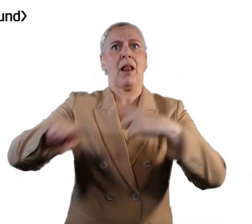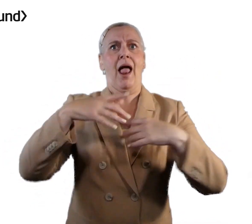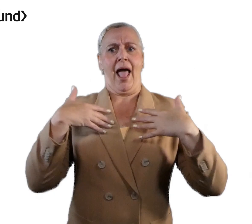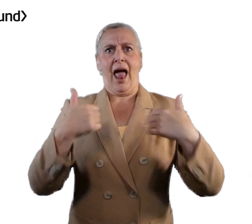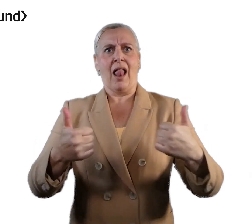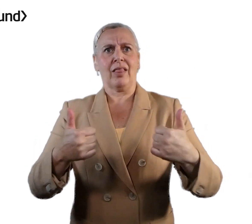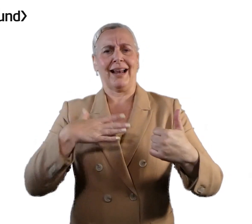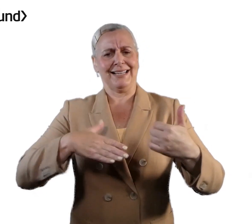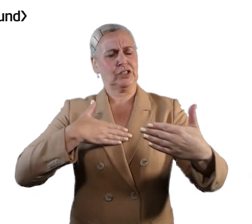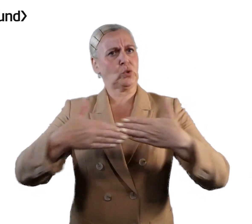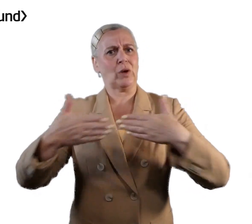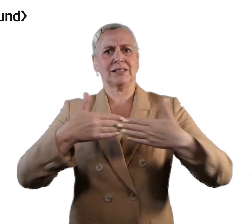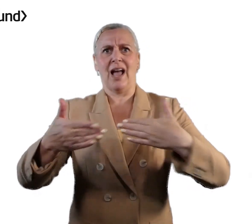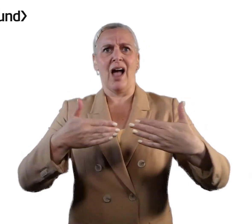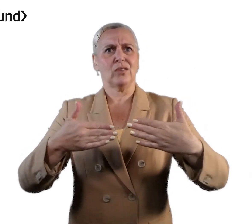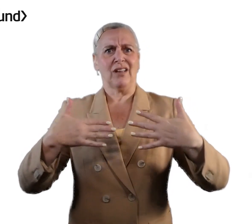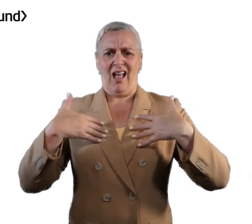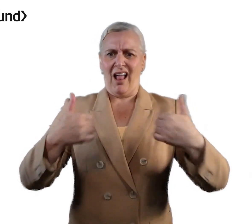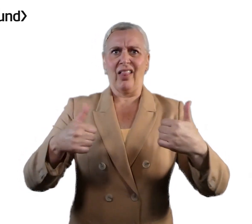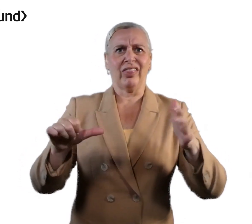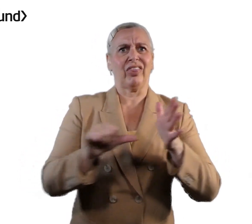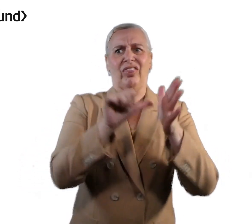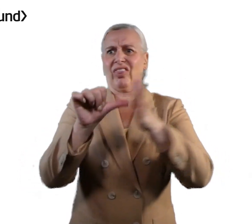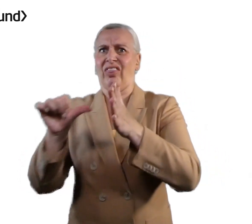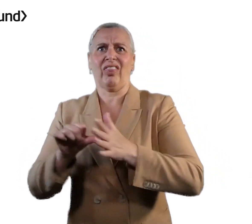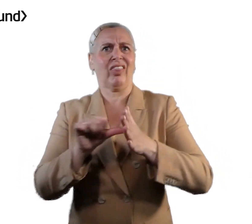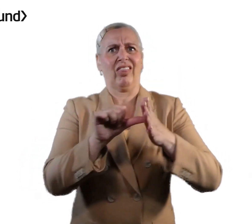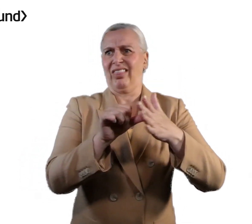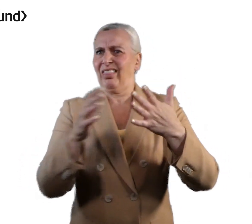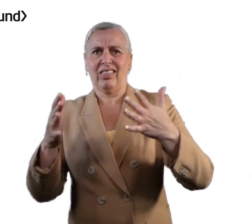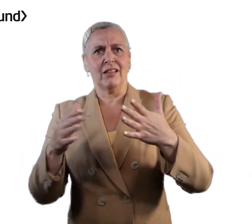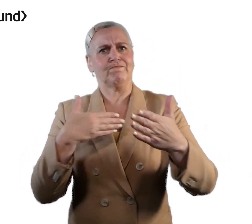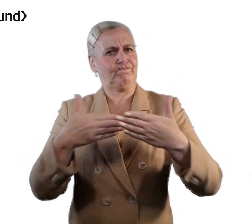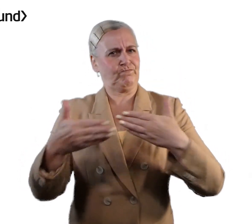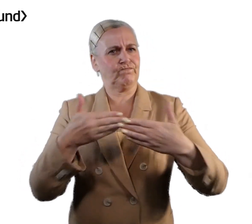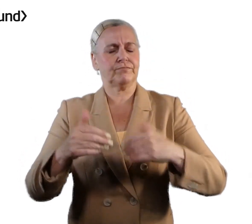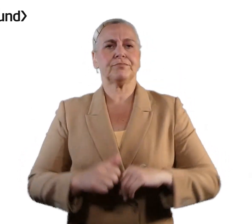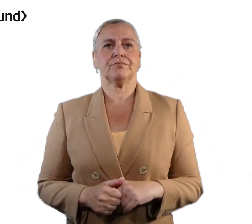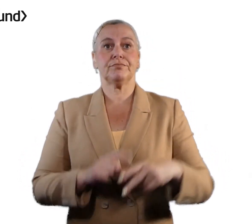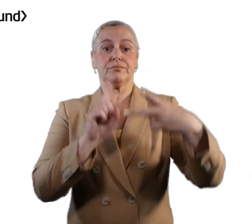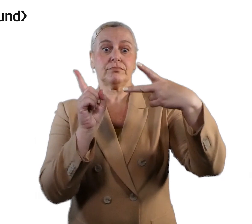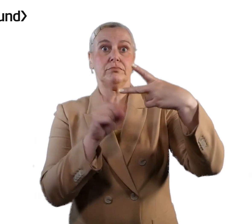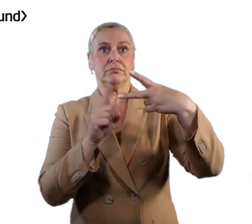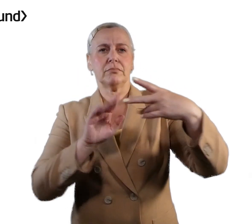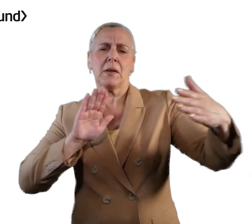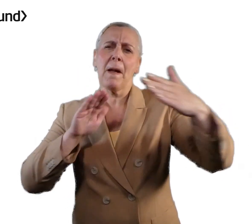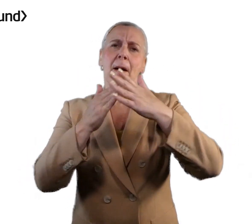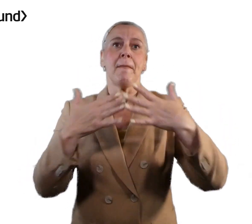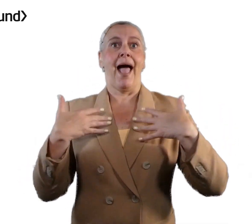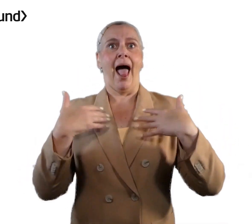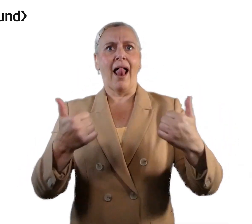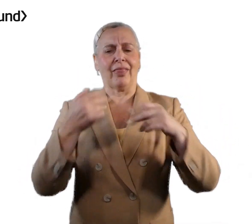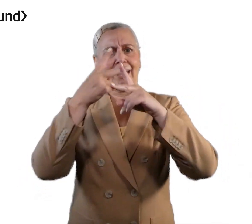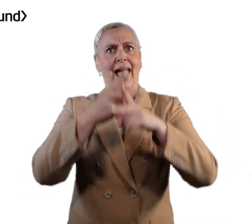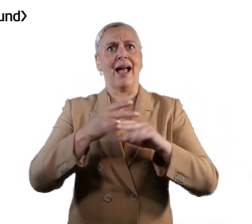tackle health inequalities, coupled with greater integration of health and care services,